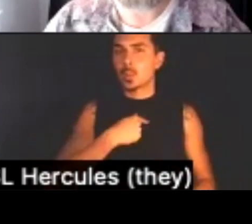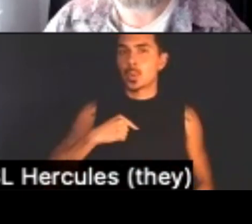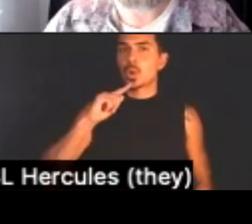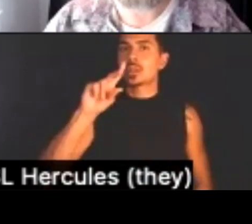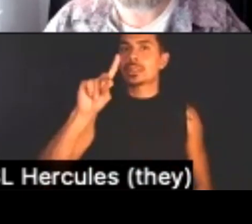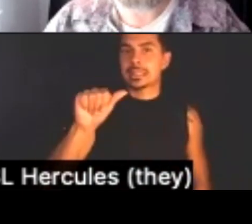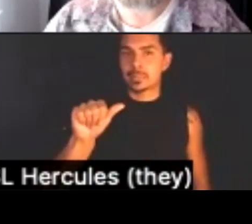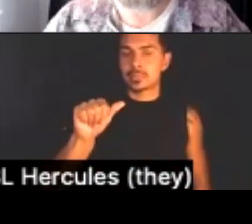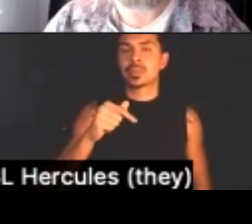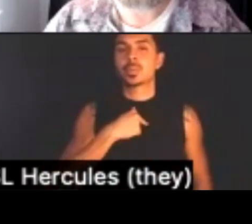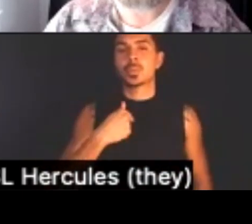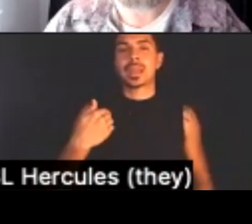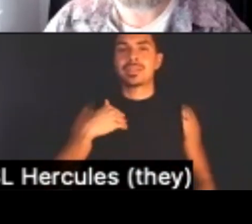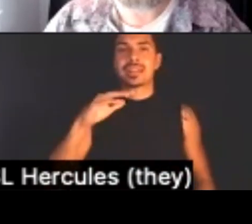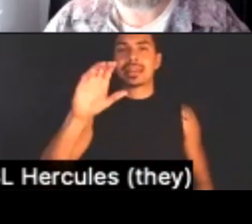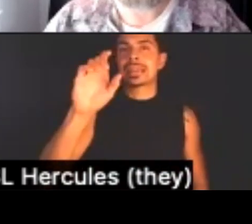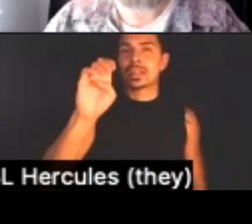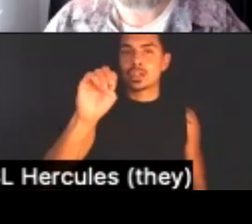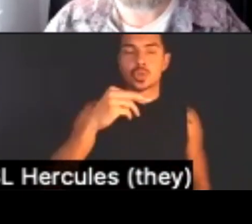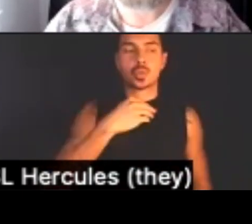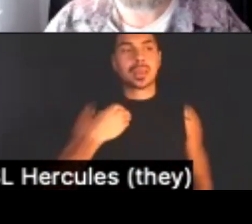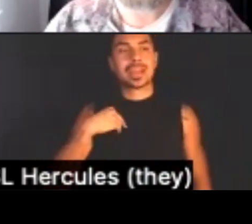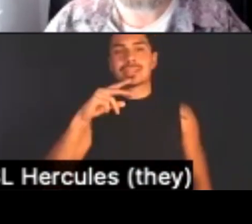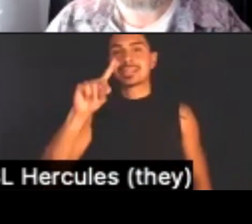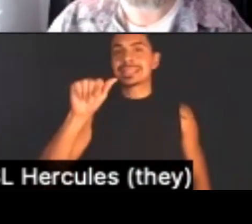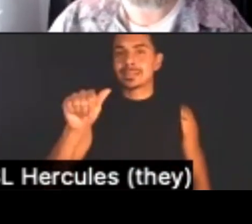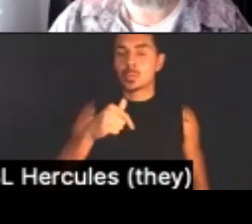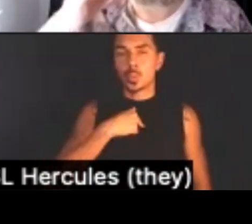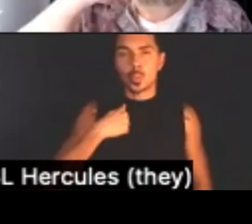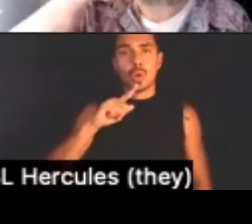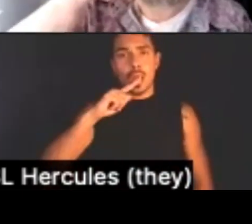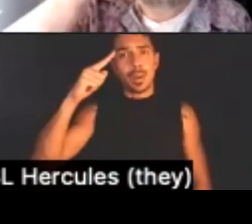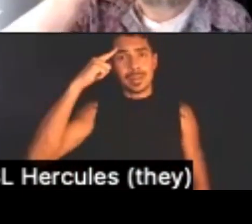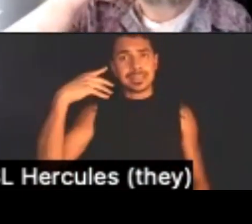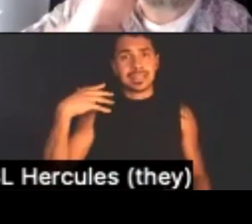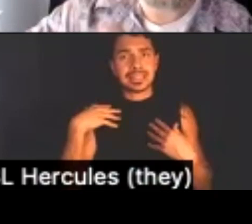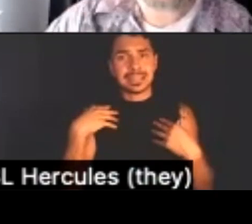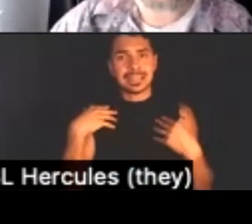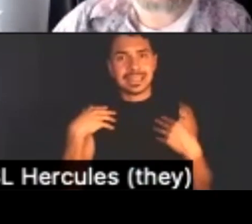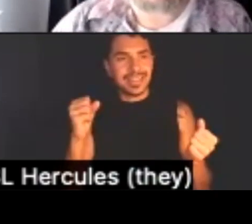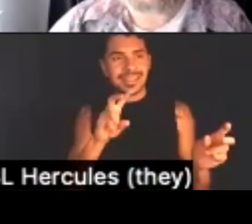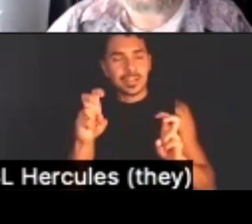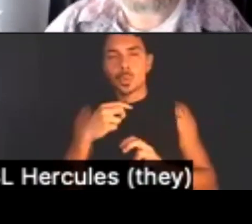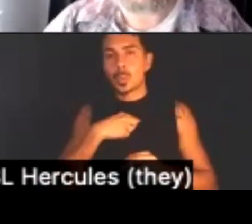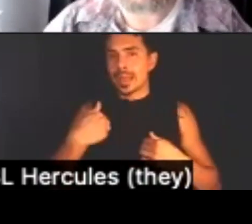We have cancer and we are mentally ill. We do suffer from depression. We do suffer from schizophrenia